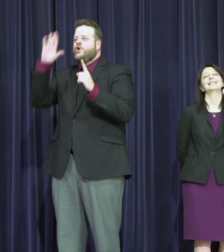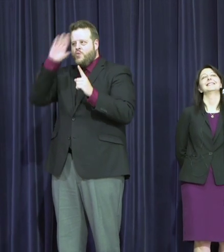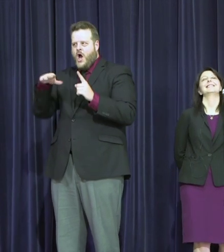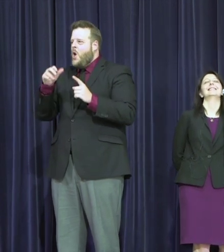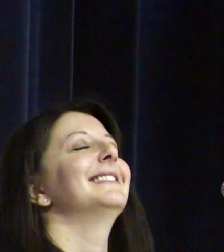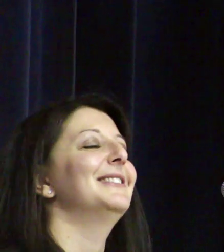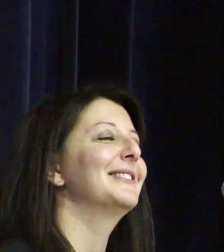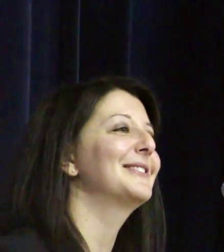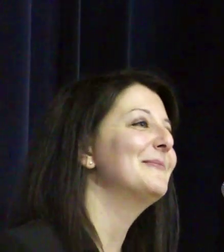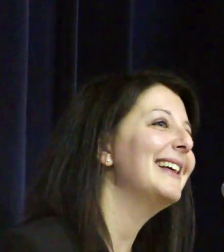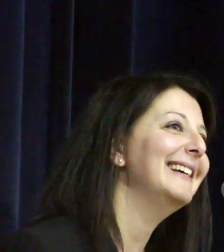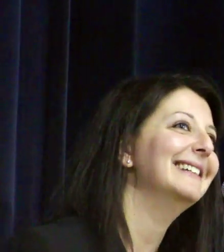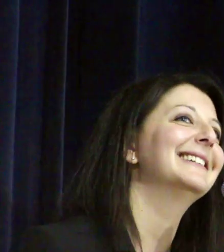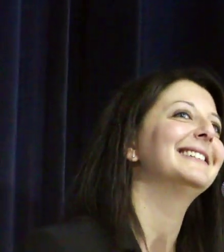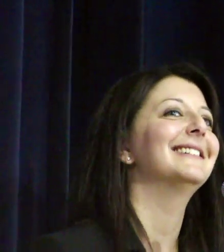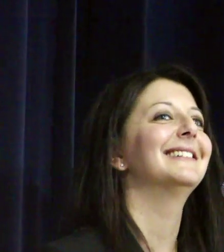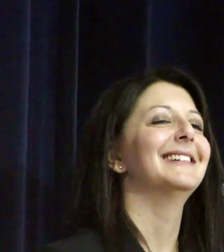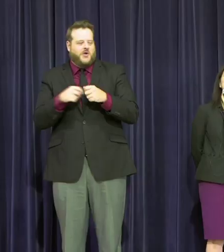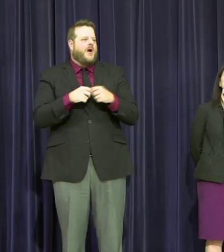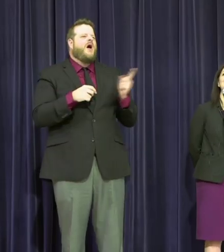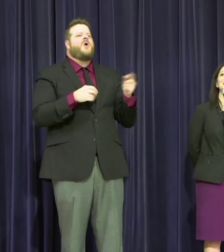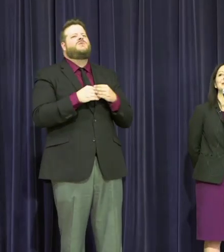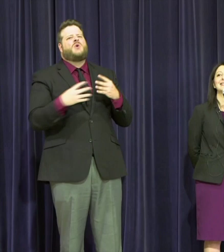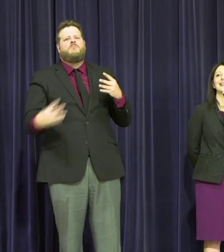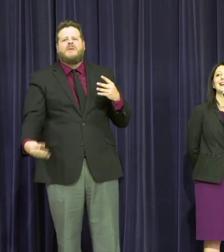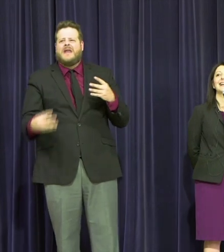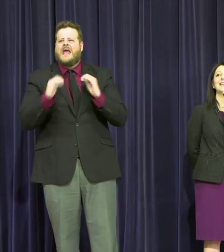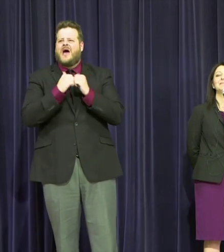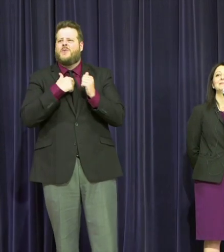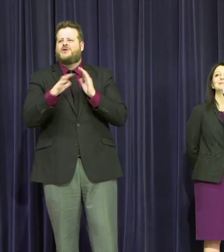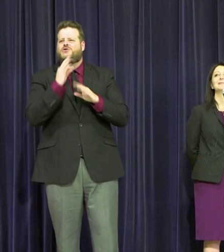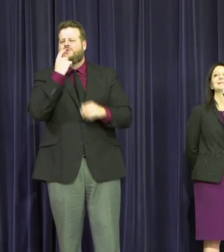Oh, there's so many. How do you choose?